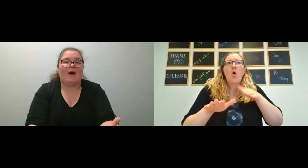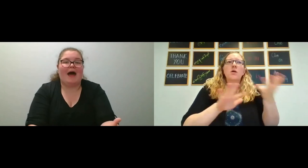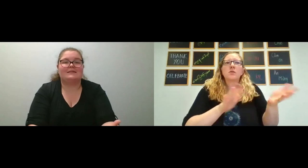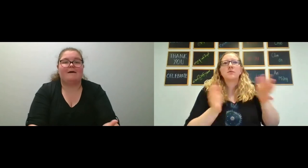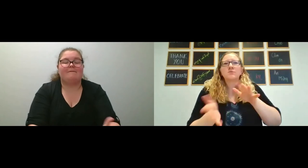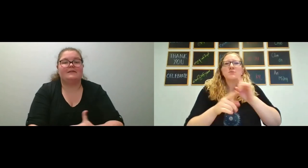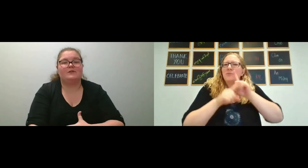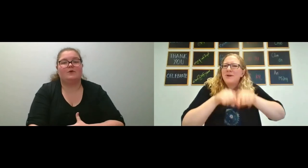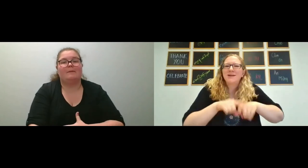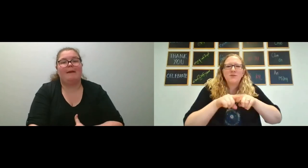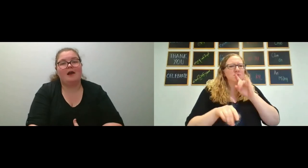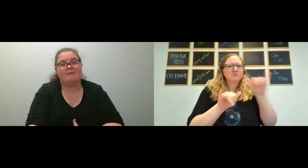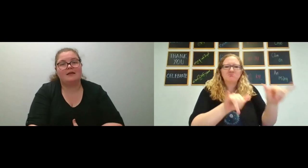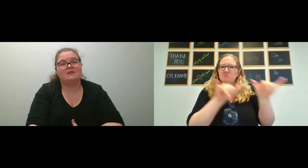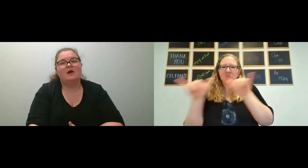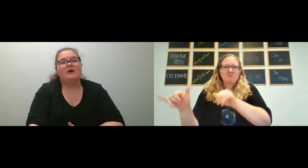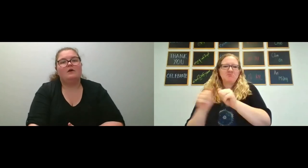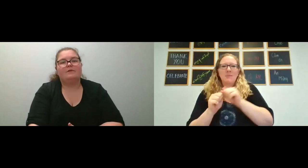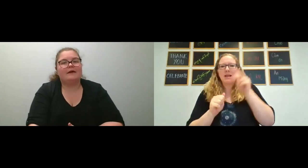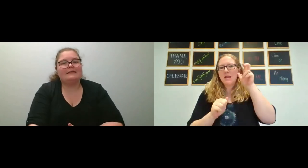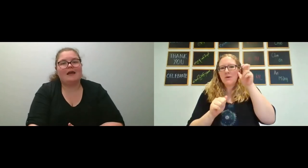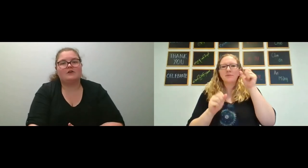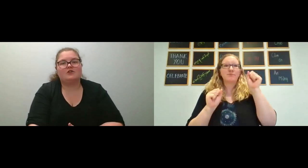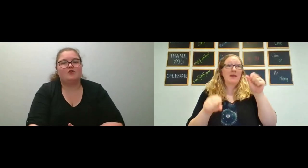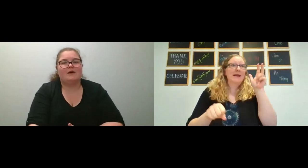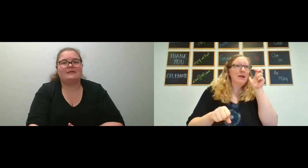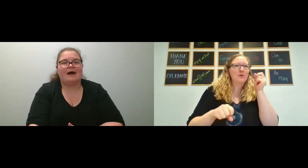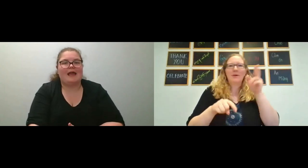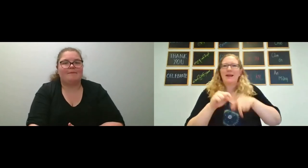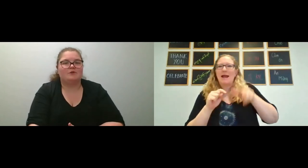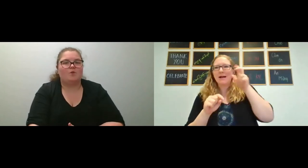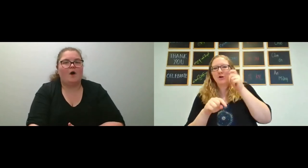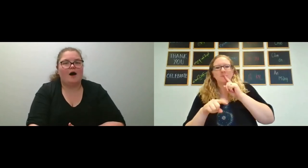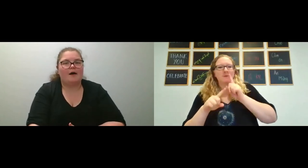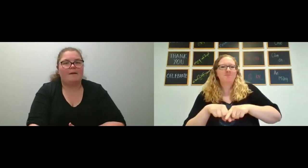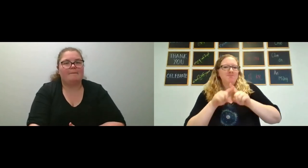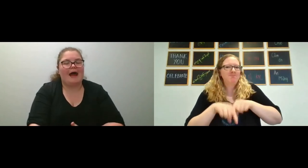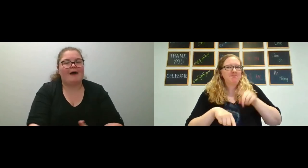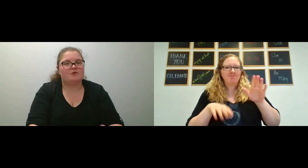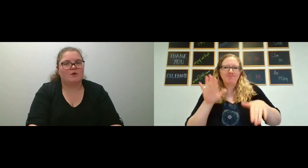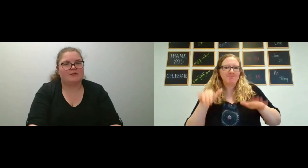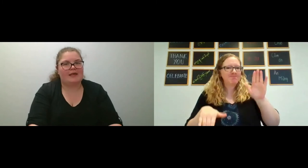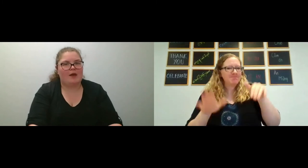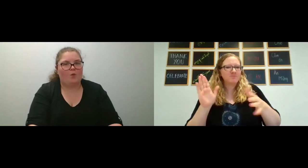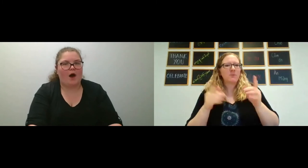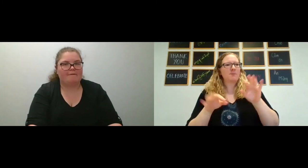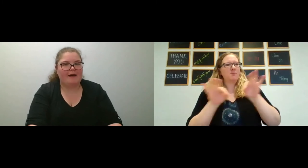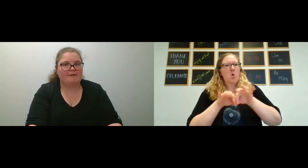who has a physical impairment, who for a day or two, is not able to walk, but afterwards can walk fine